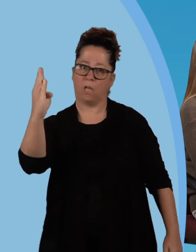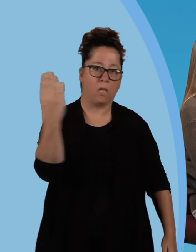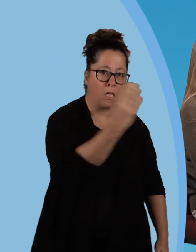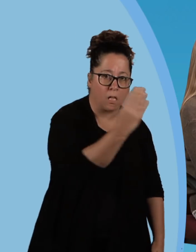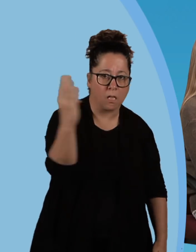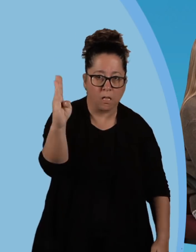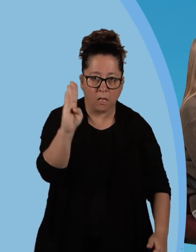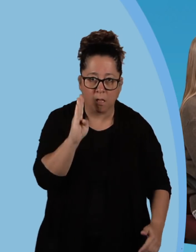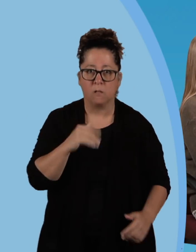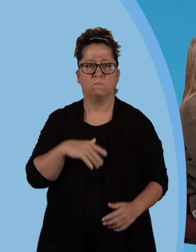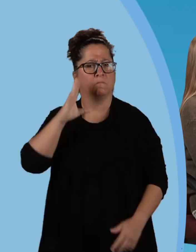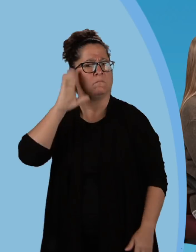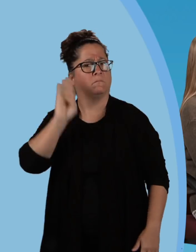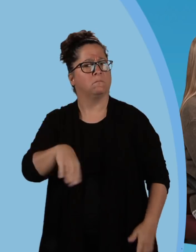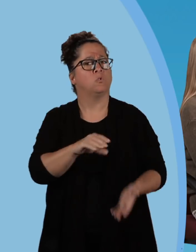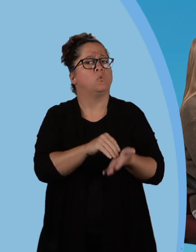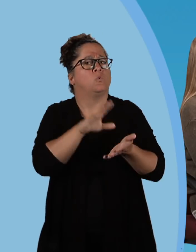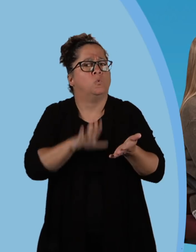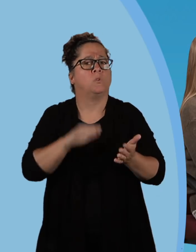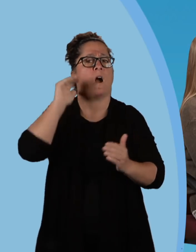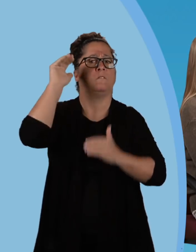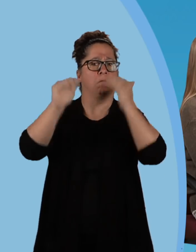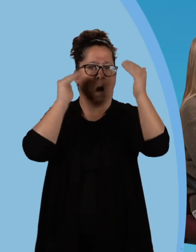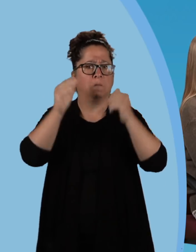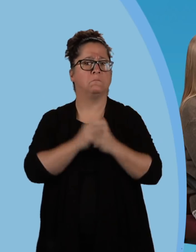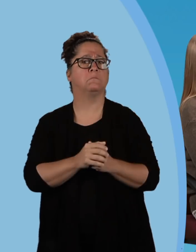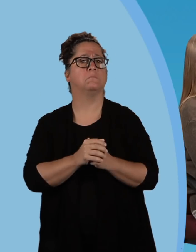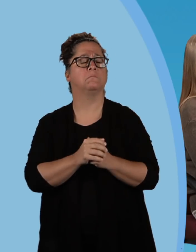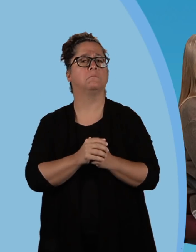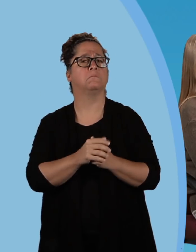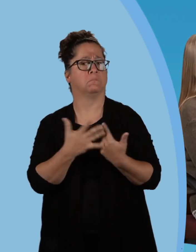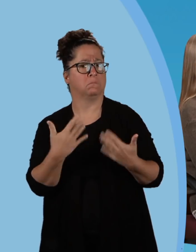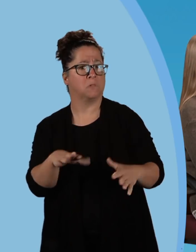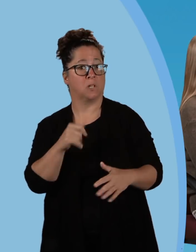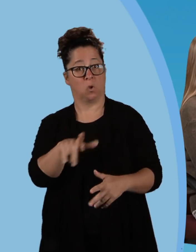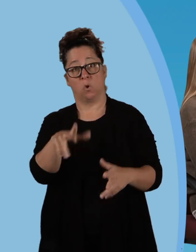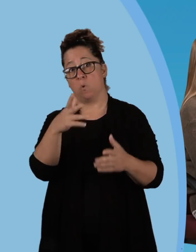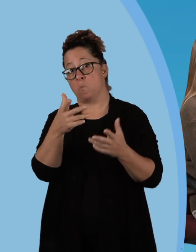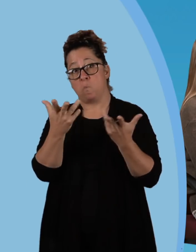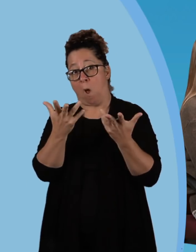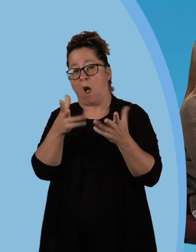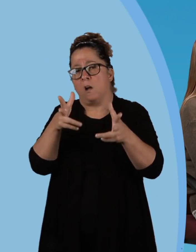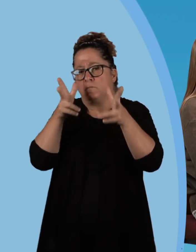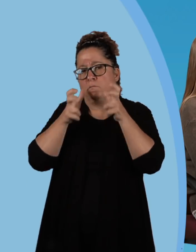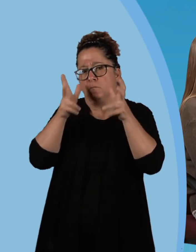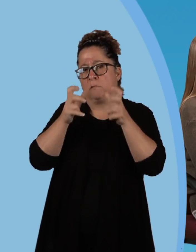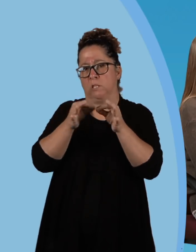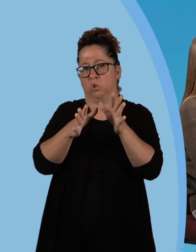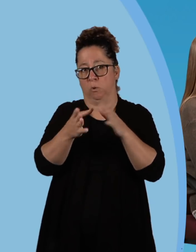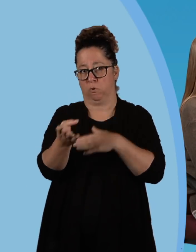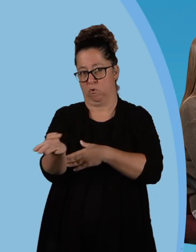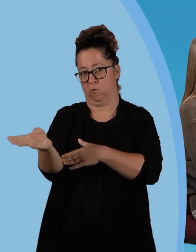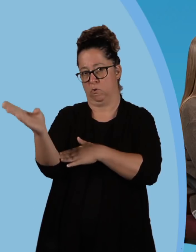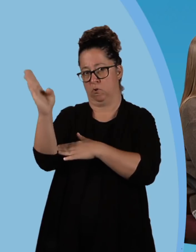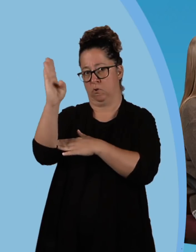We also know that students and adults report that if they're watching an interpreter all day long, it's very fatiguing.